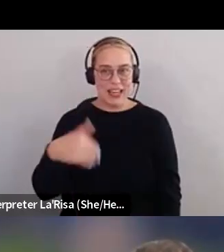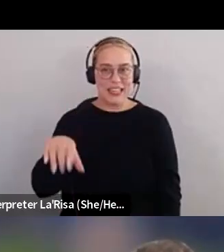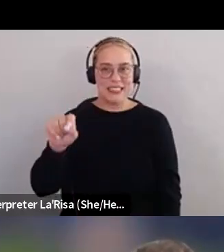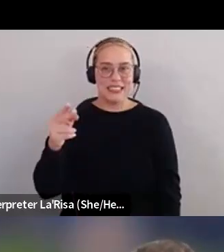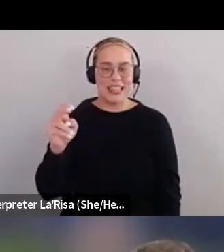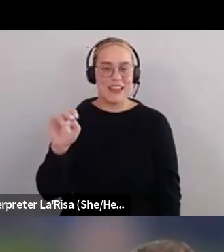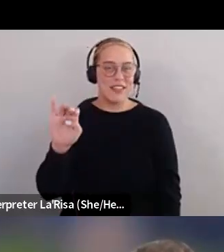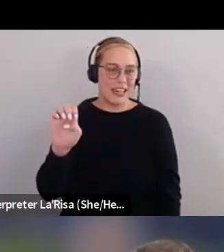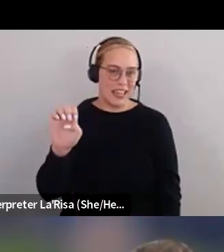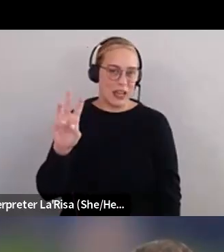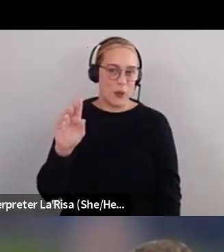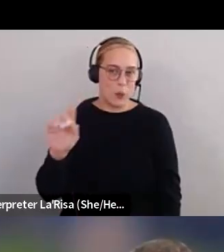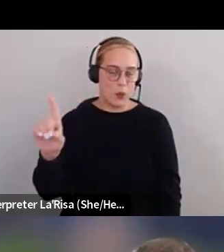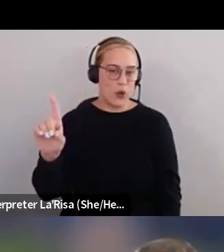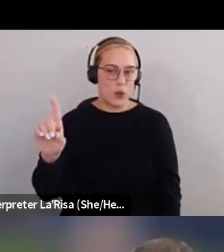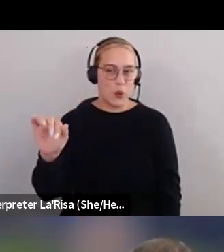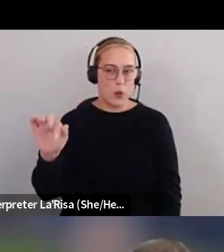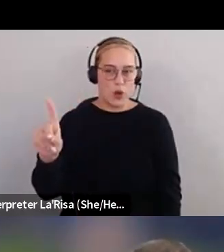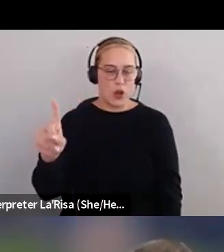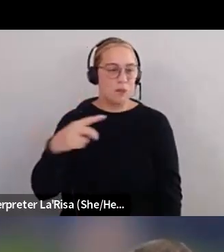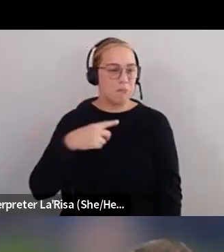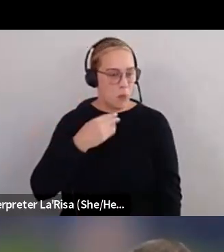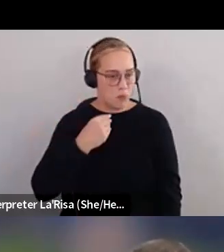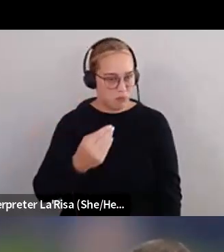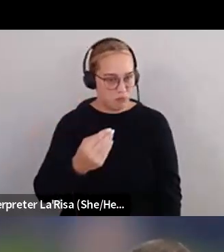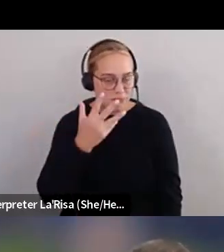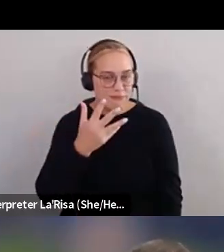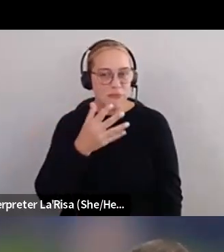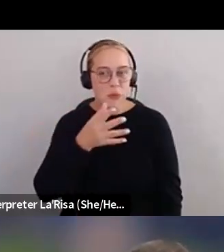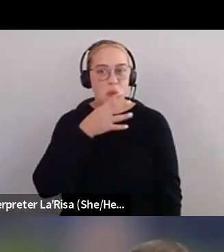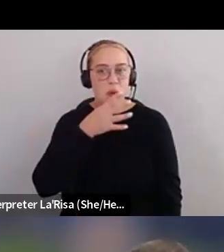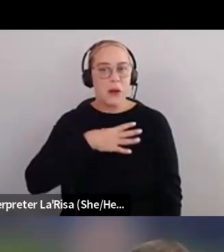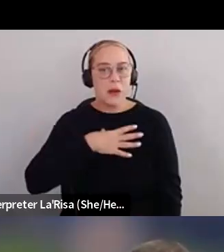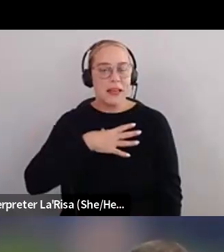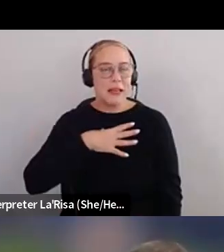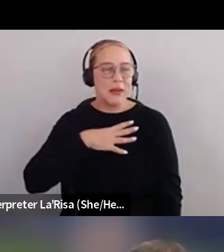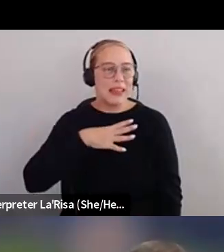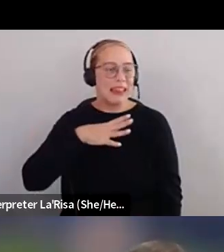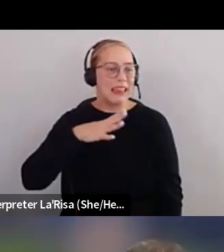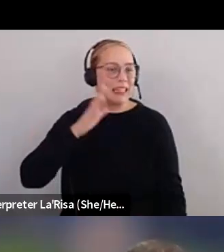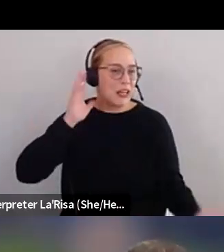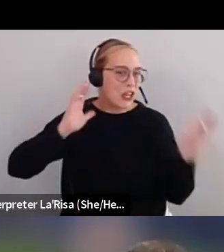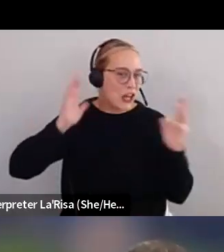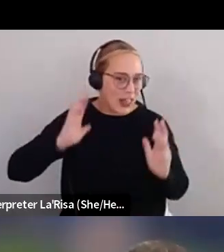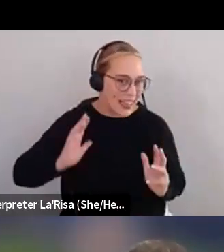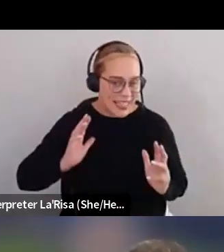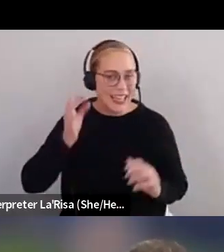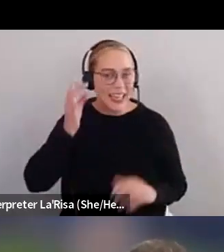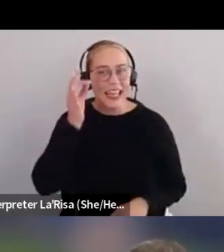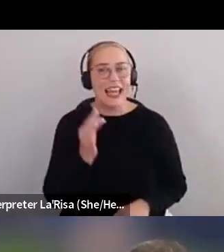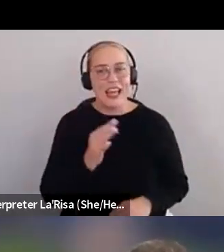favorite Halloween movies and activities.